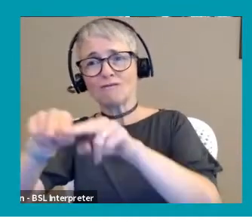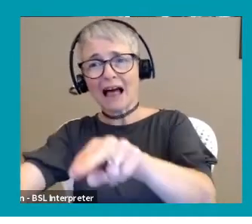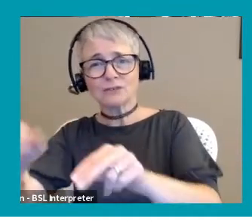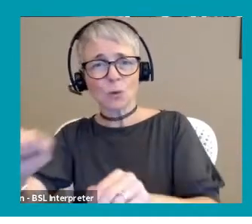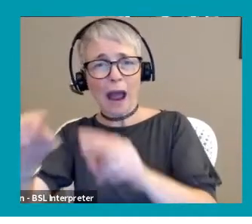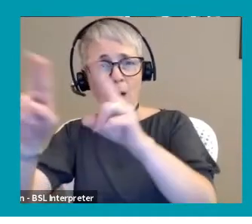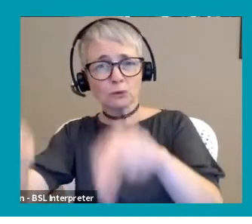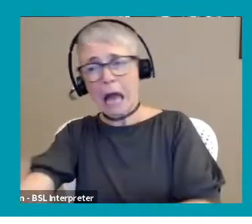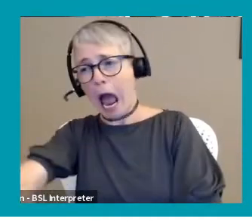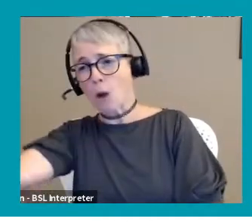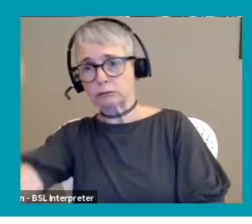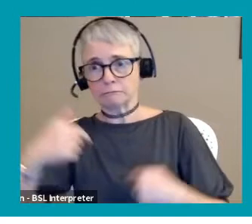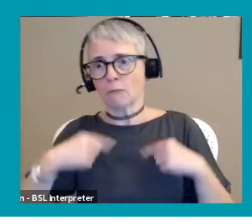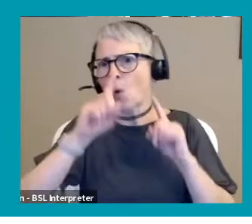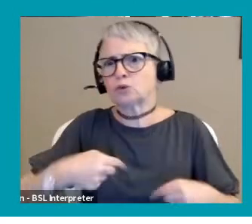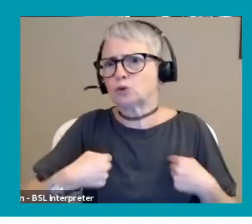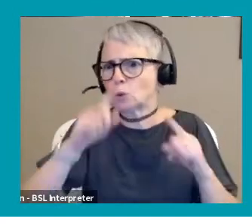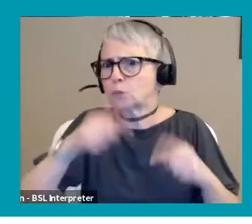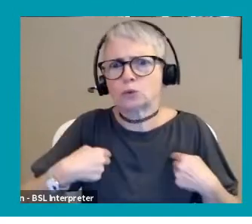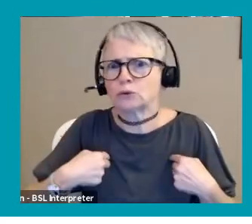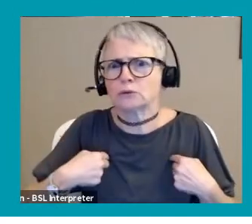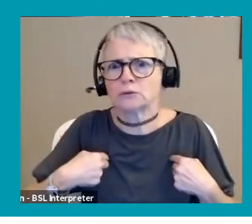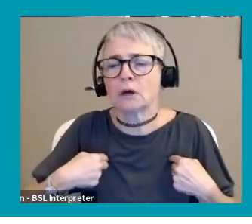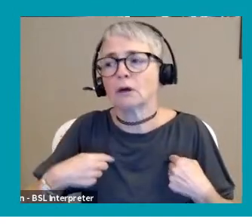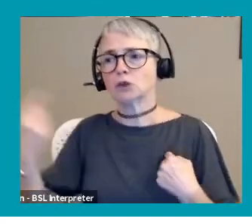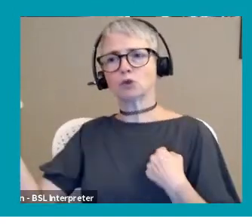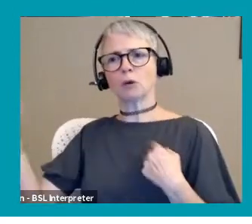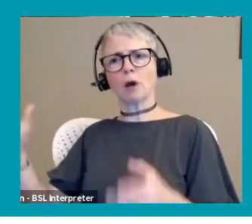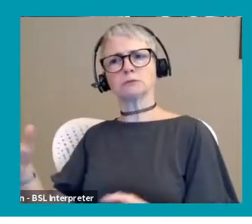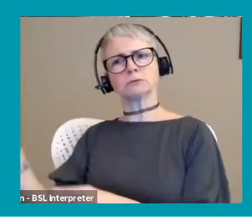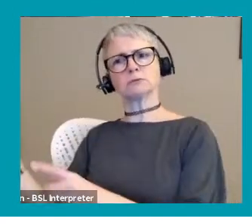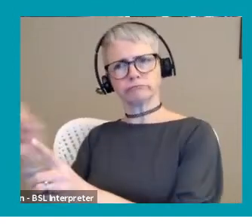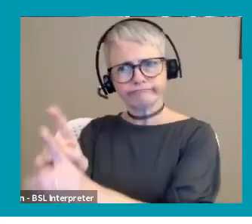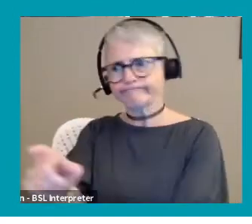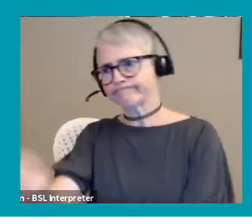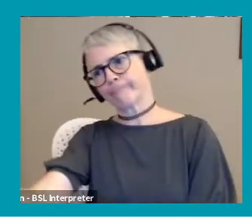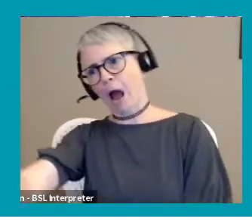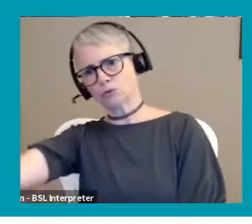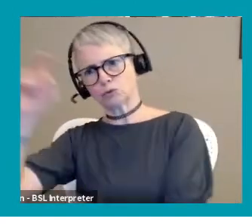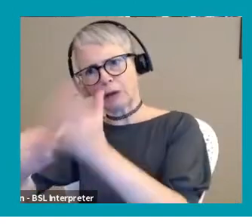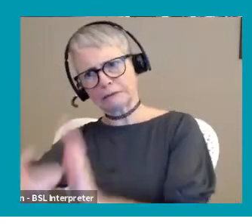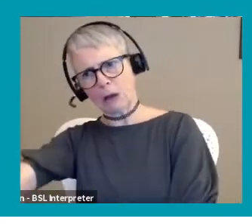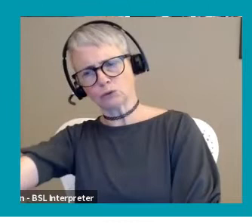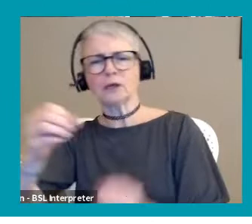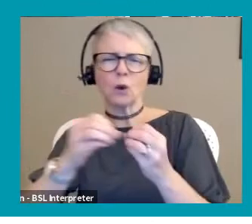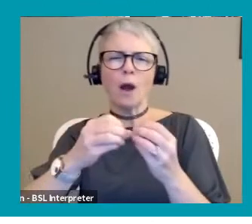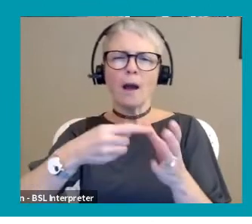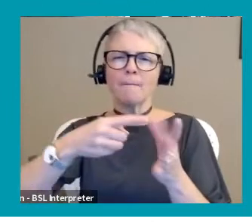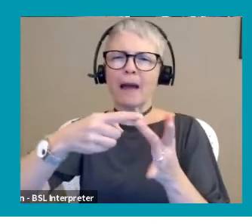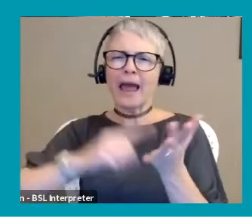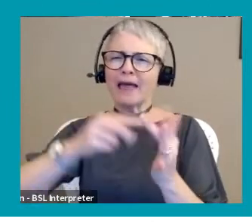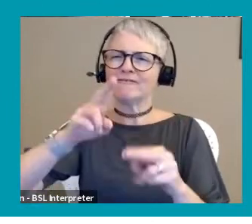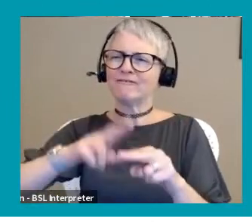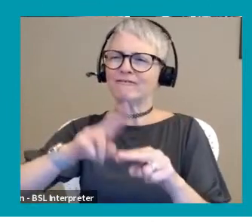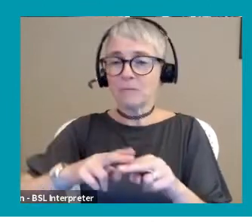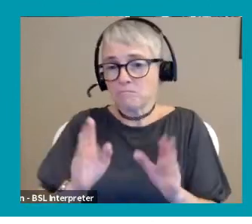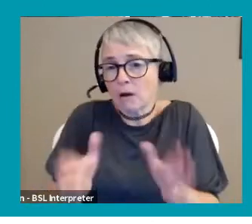So that thing of helping others is really important for me.